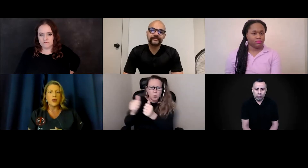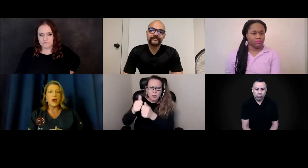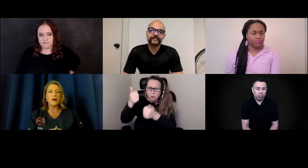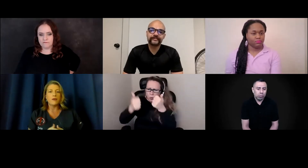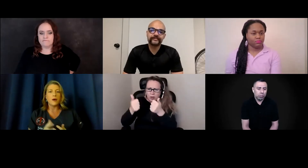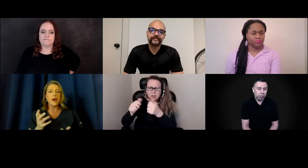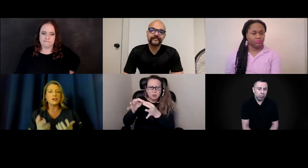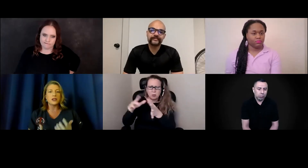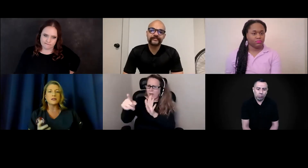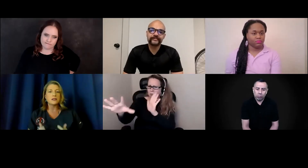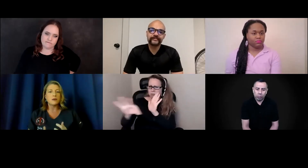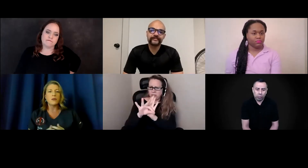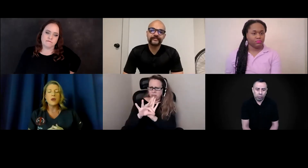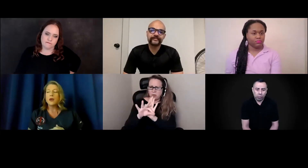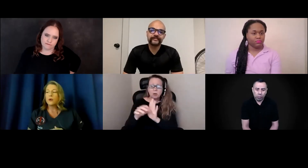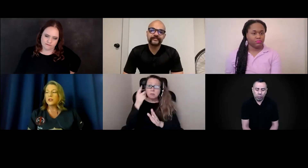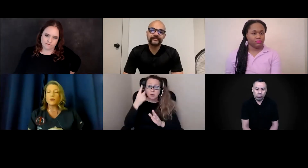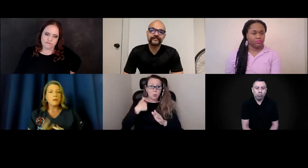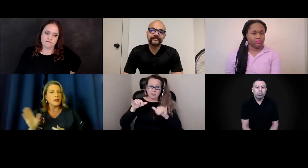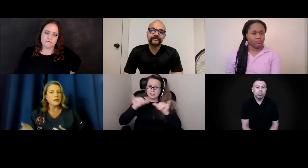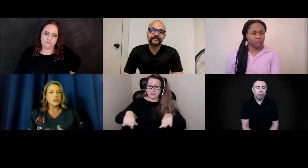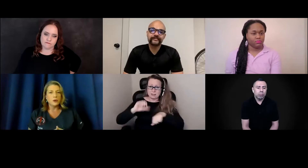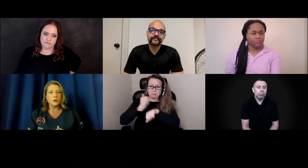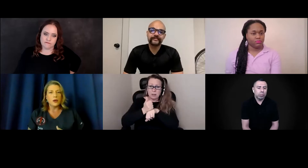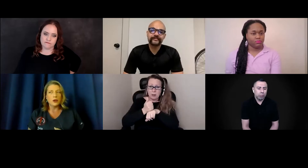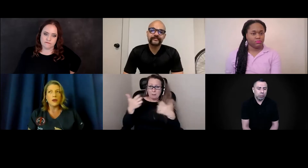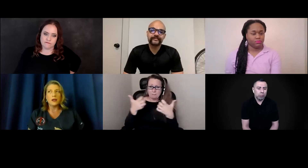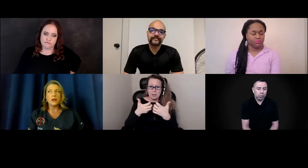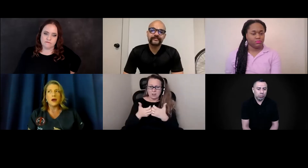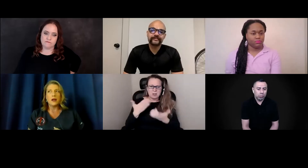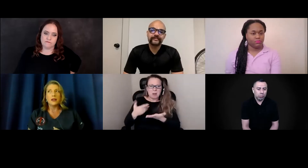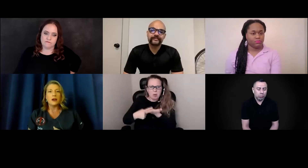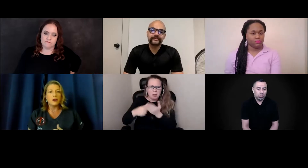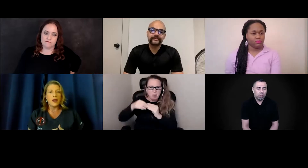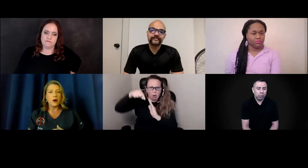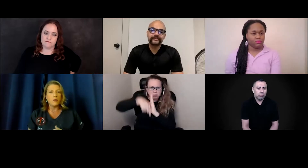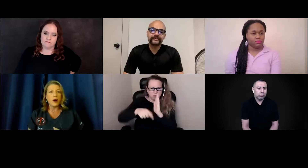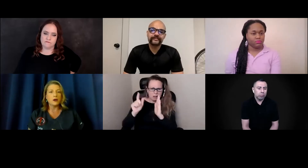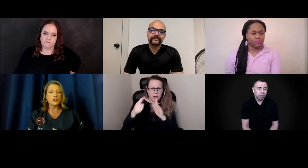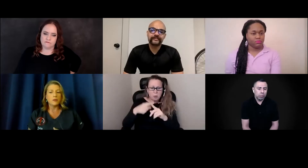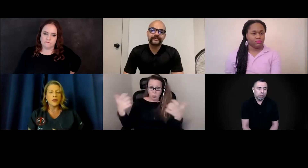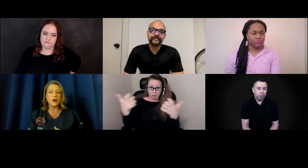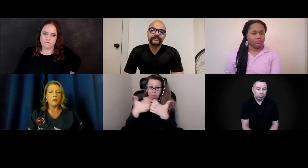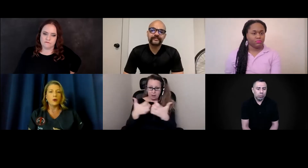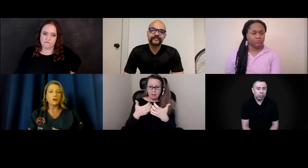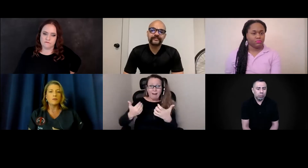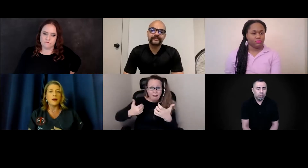We have a matching system that we might get into a little bit later in how we partnership in that approach.